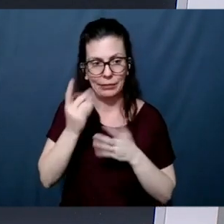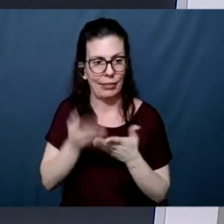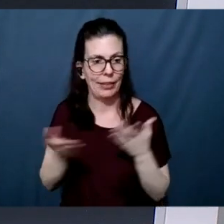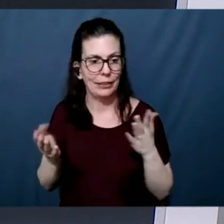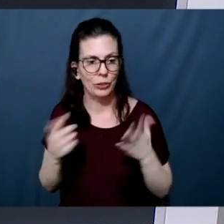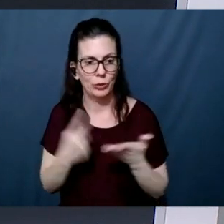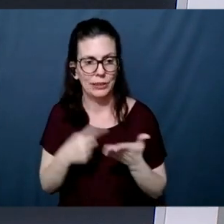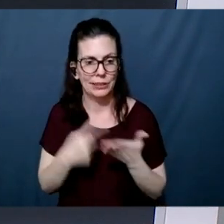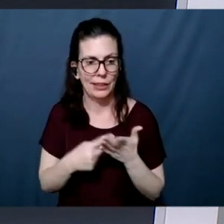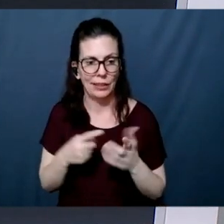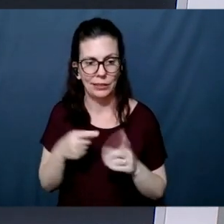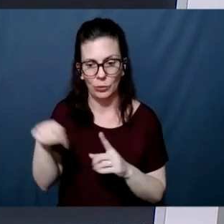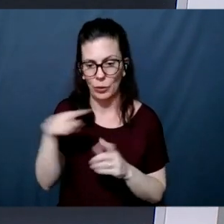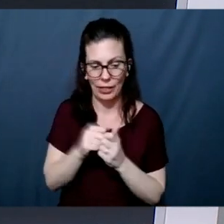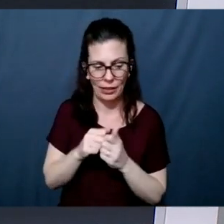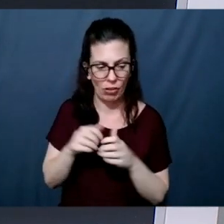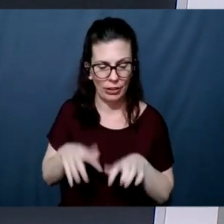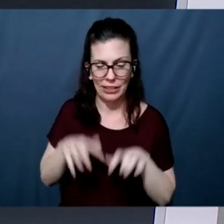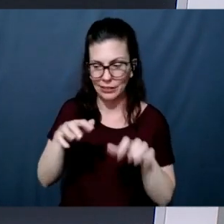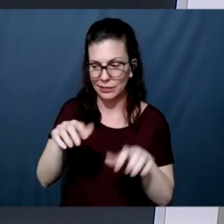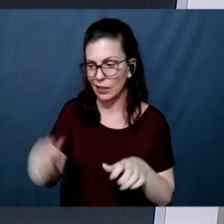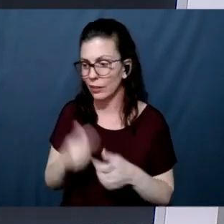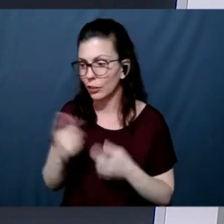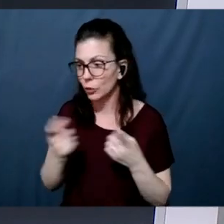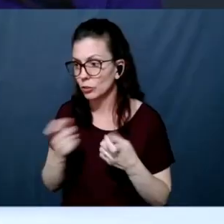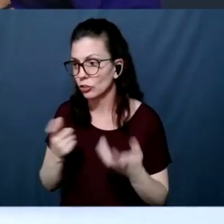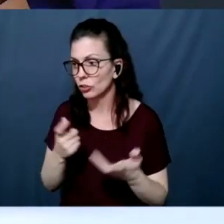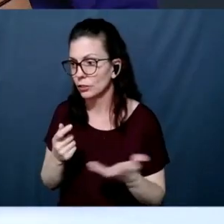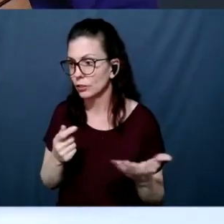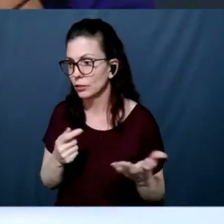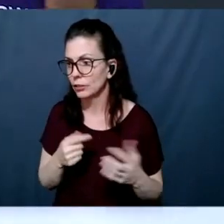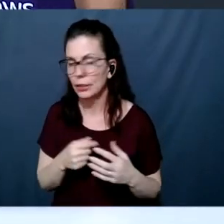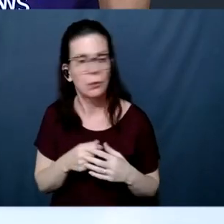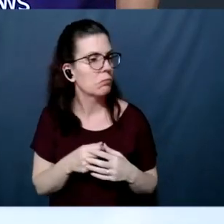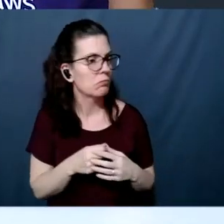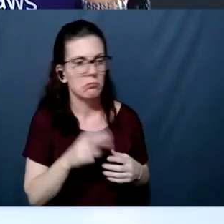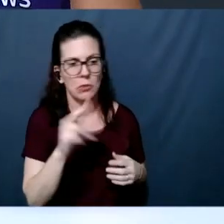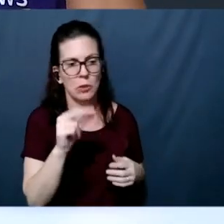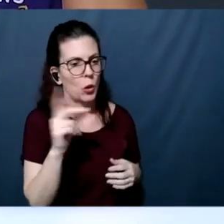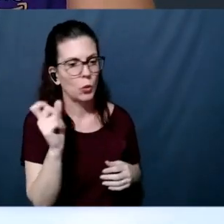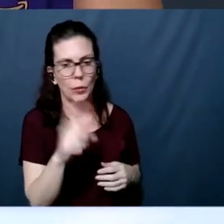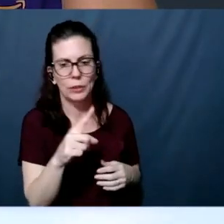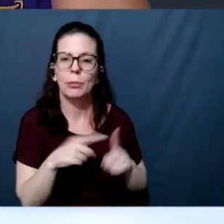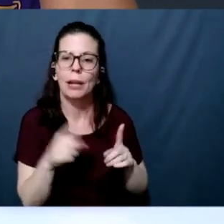Any other questions? No questions, but I just want to add to that,